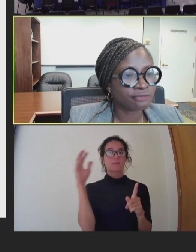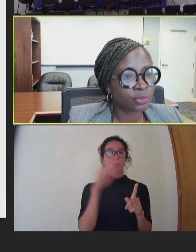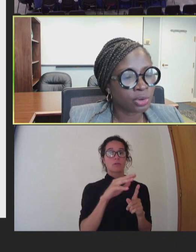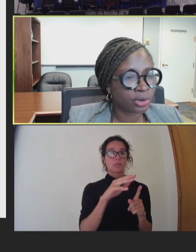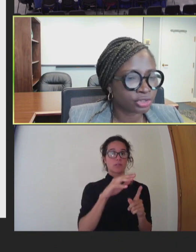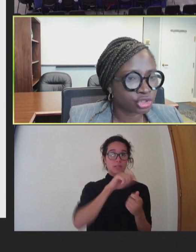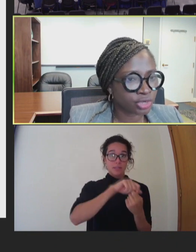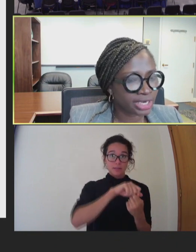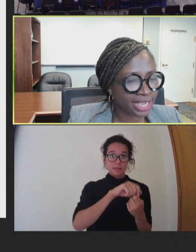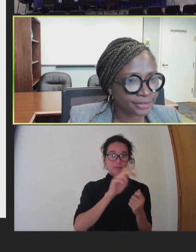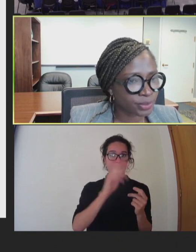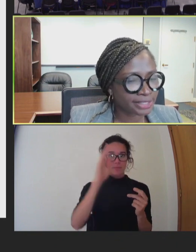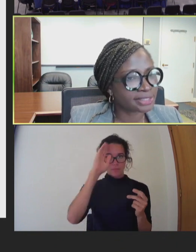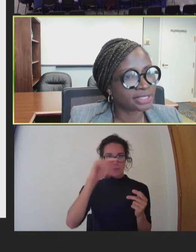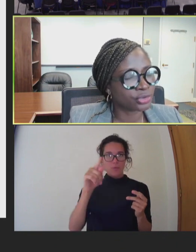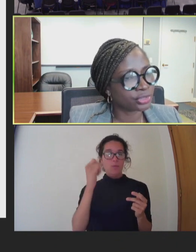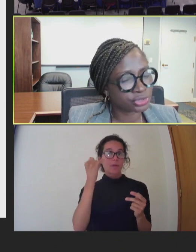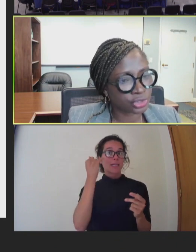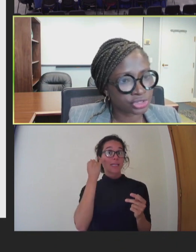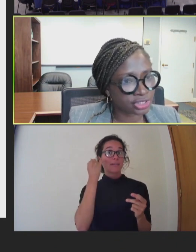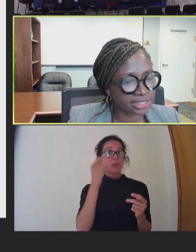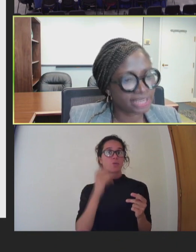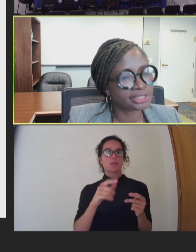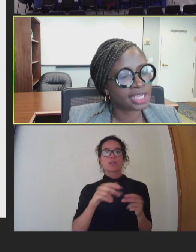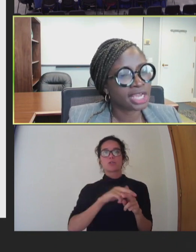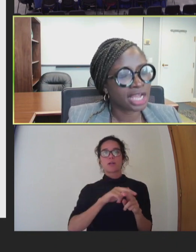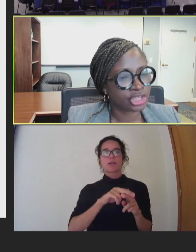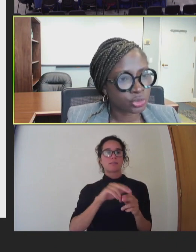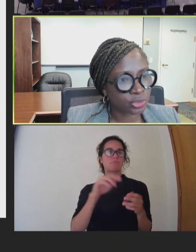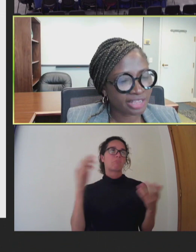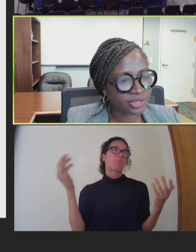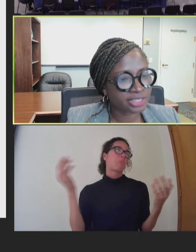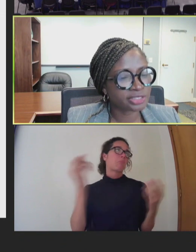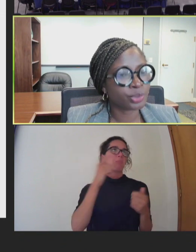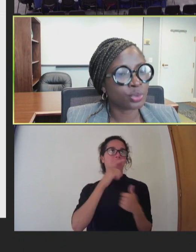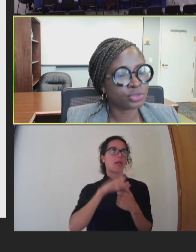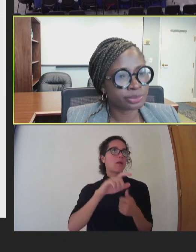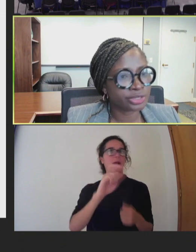"If you were on train x, y, z on such a date, you could have been exposed. Please